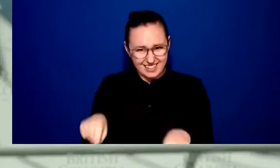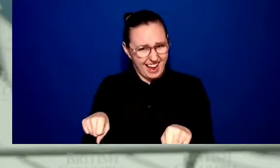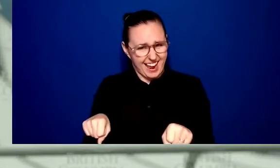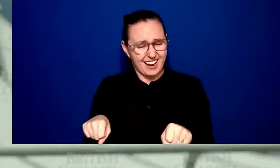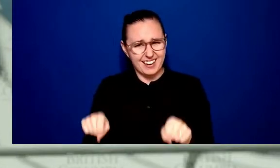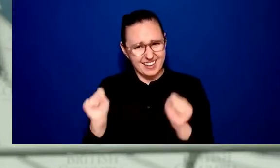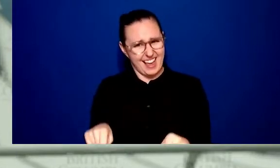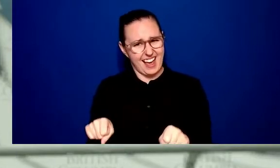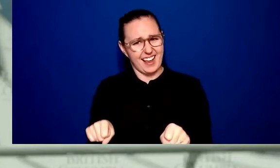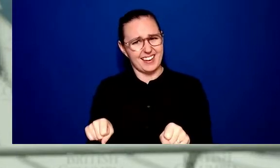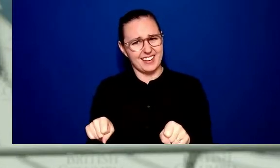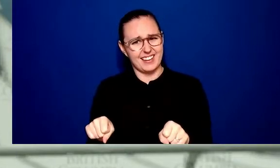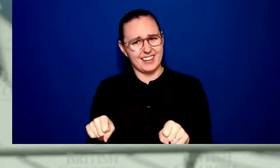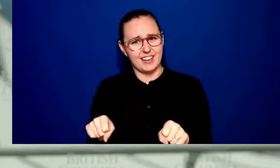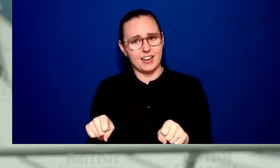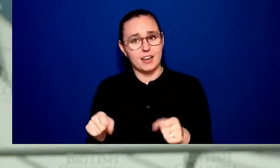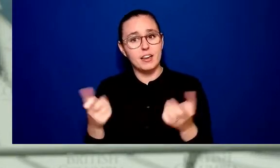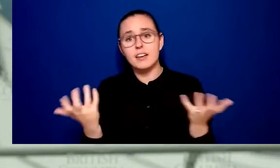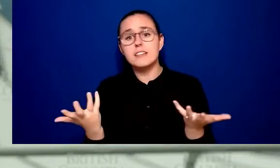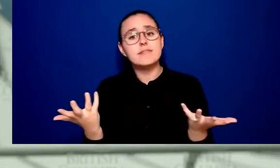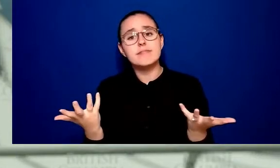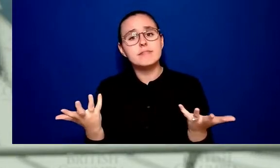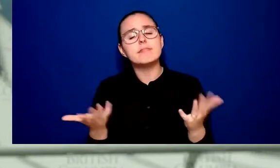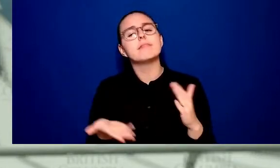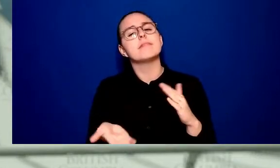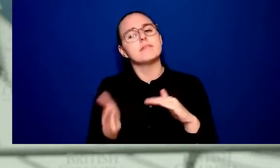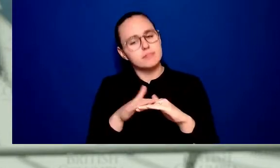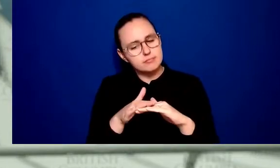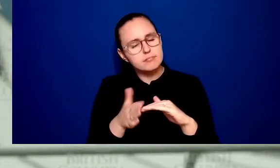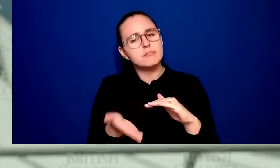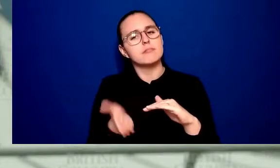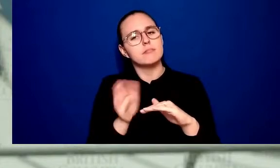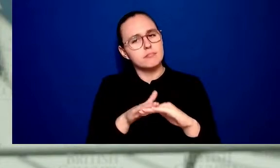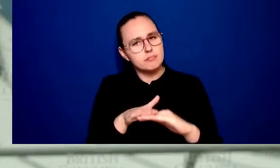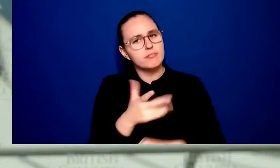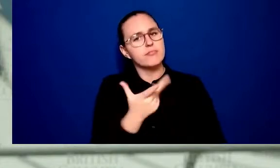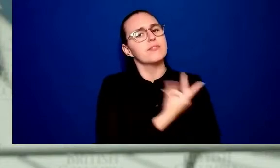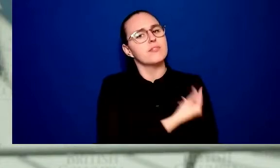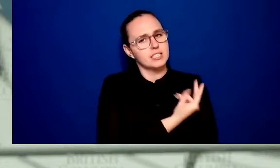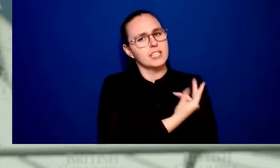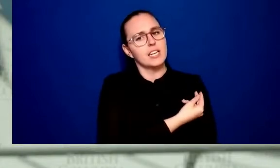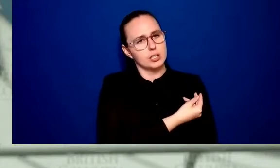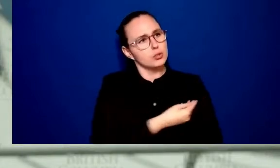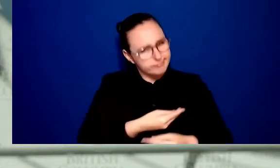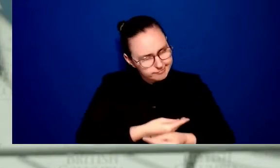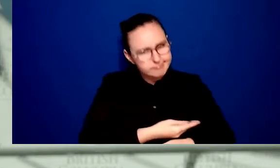vaccination rates up to protect people from having severe